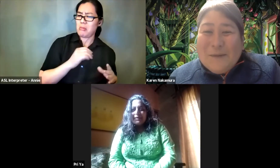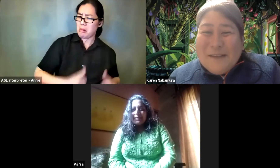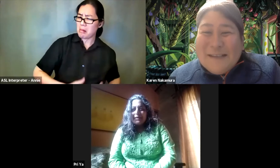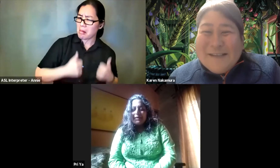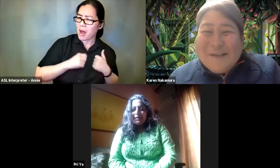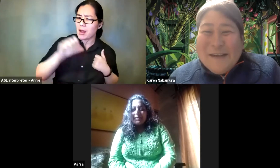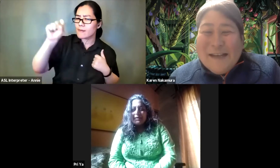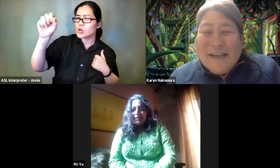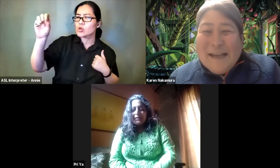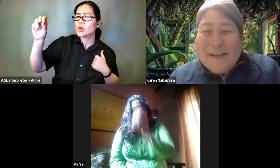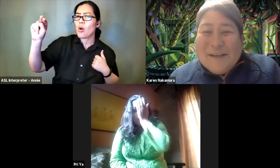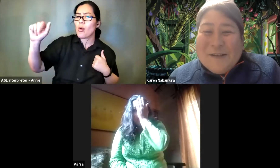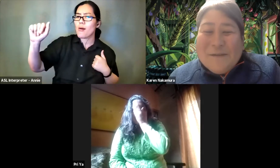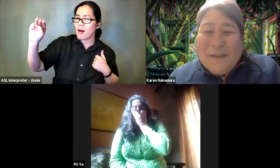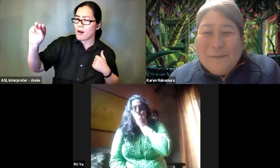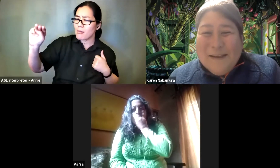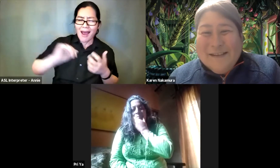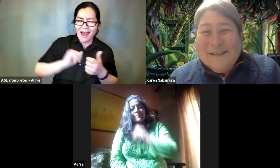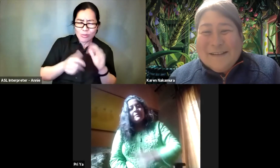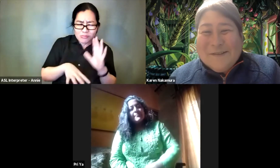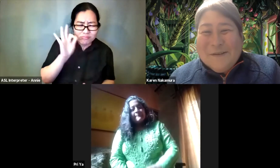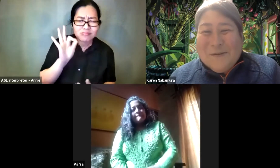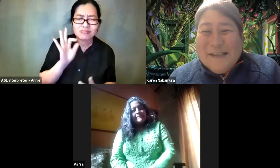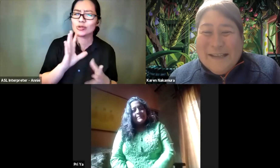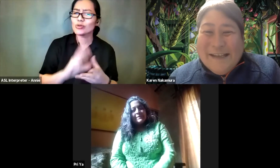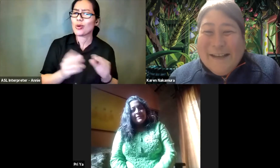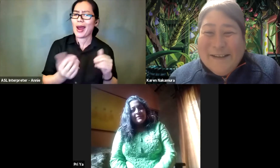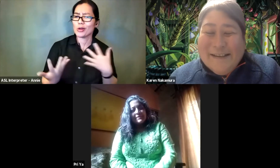across this story in and how did you develop it into the story of Chuskit.